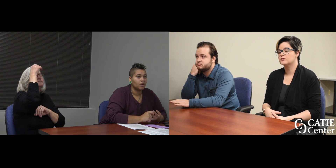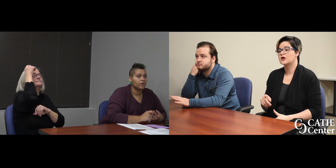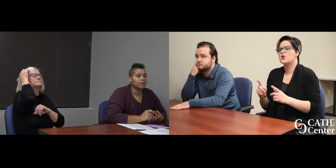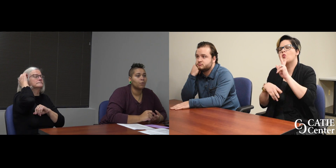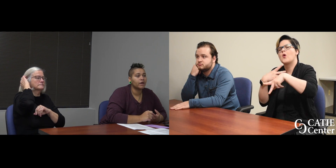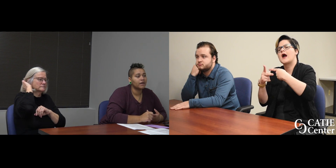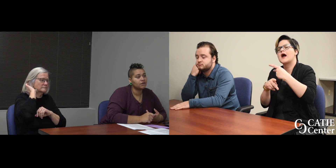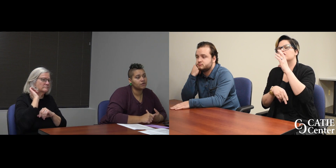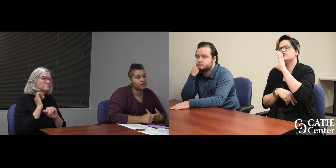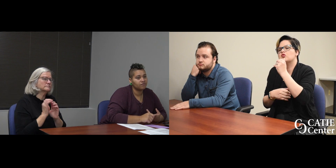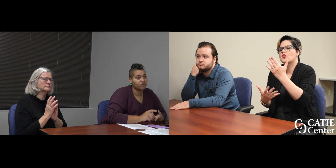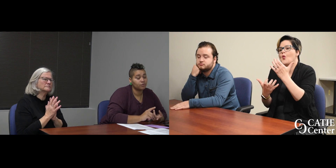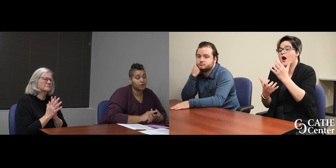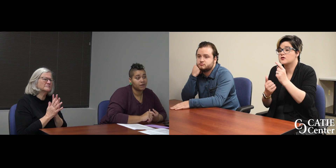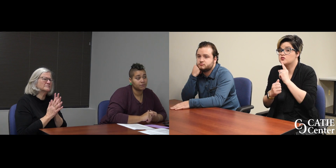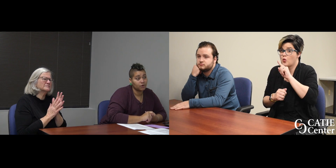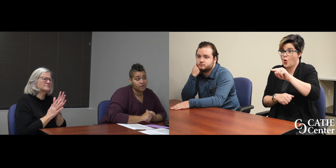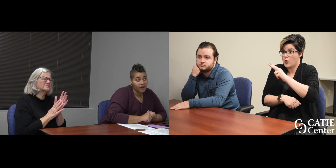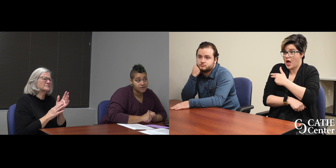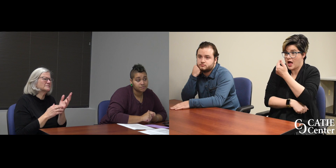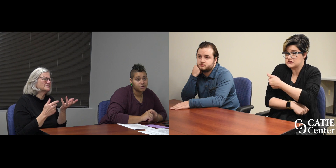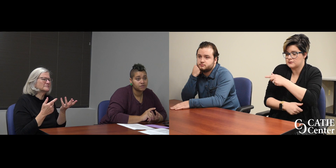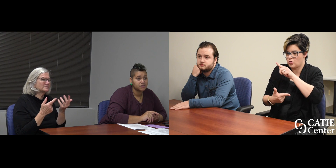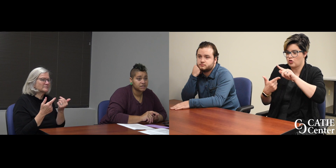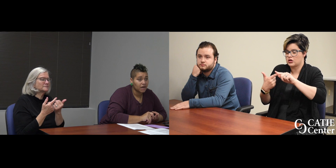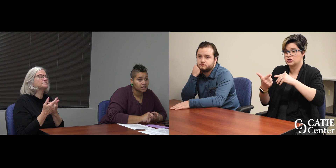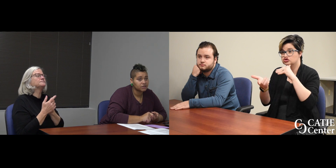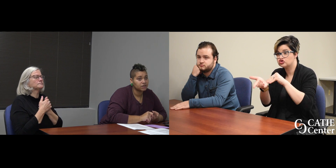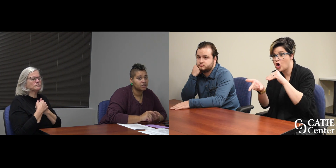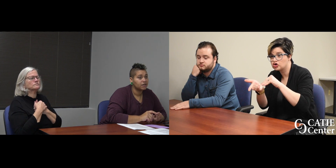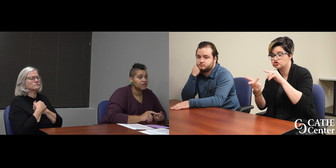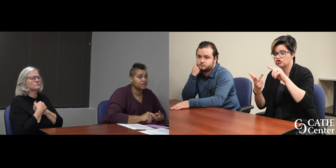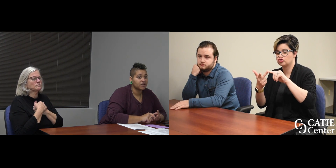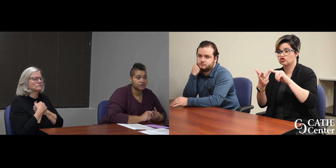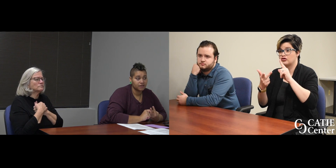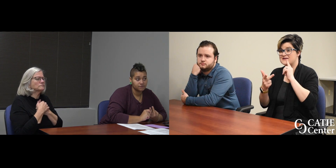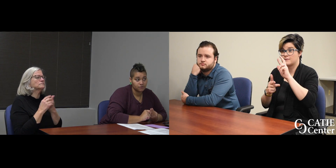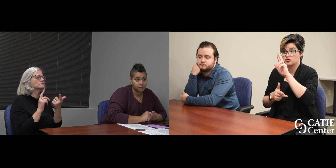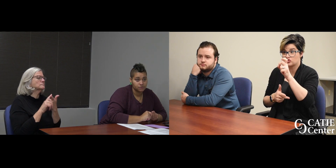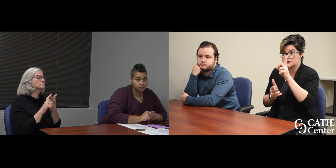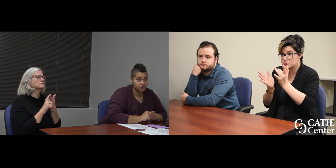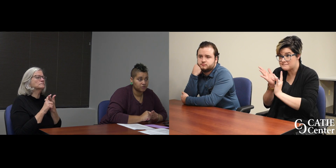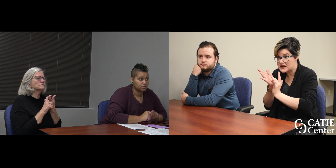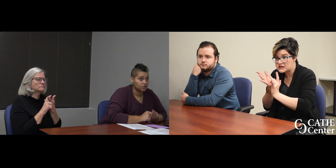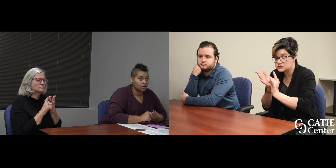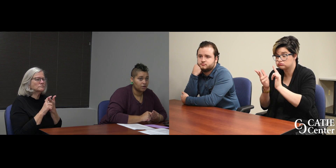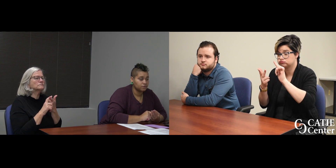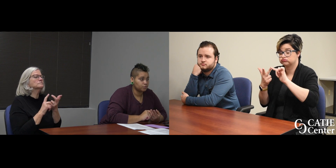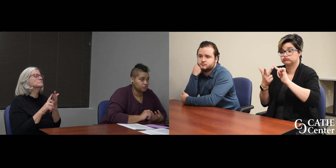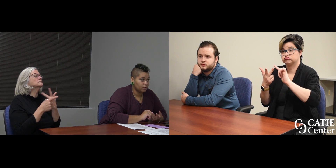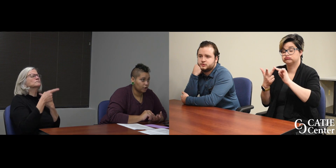Okay, but what kind of are you looking for? Do you want to be able to go to the hospital, to the doctor? If the doctor gives you a prescription,